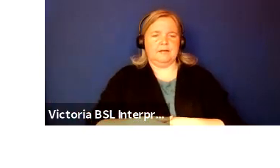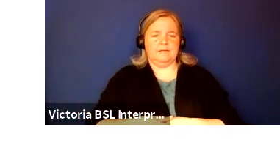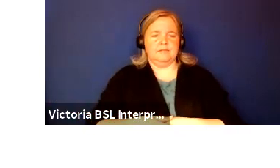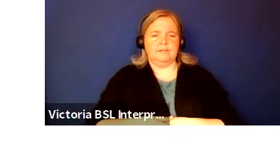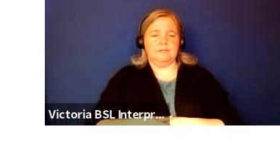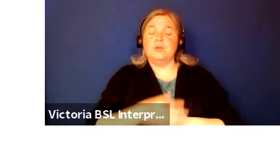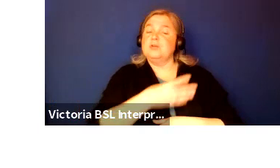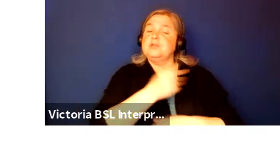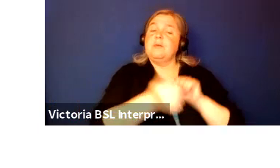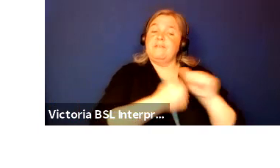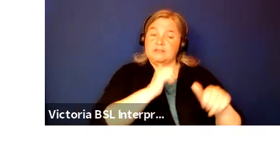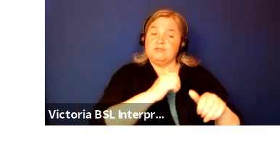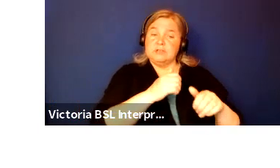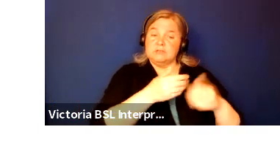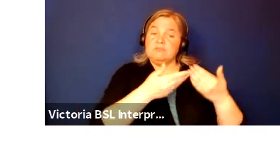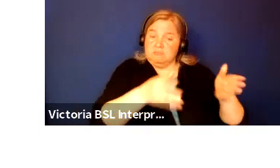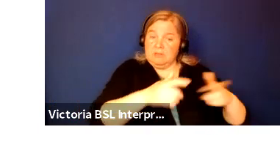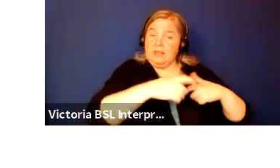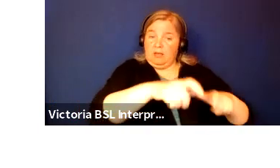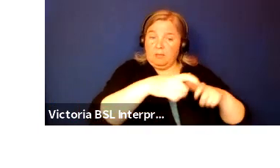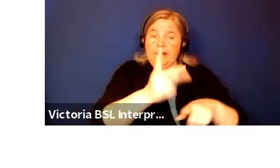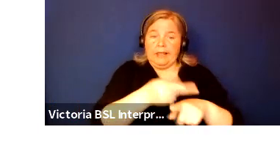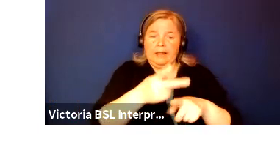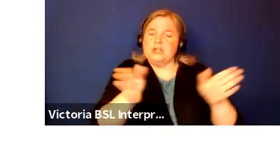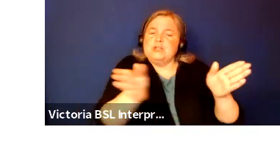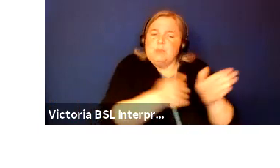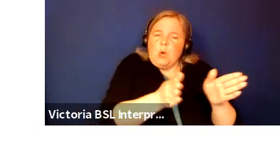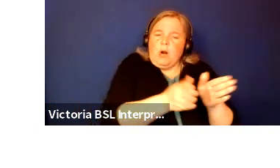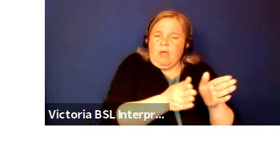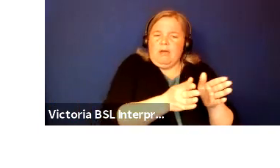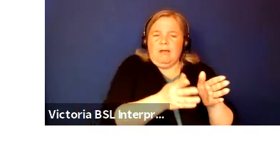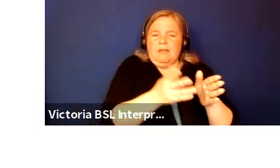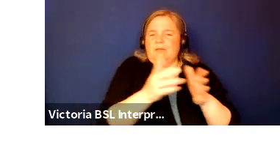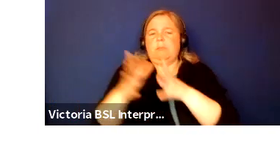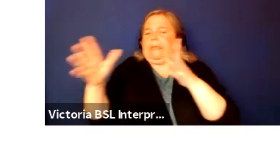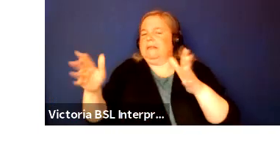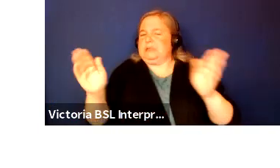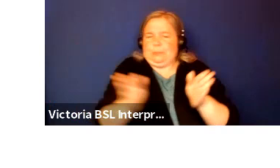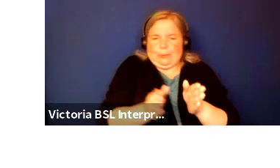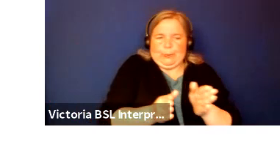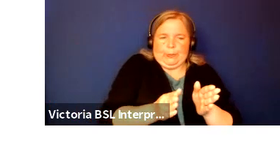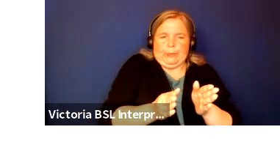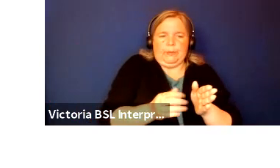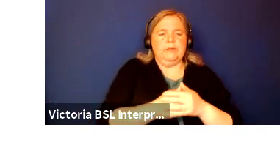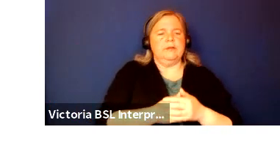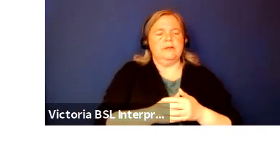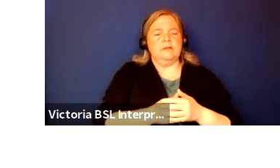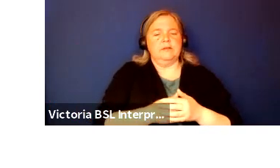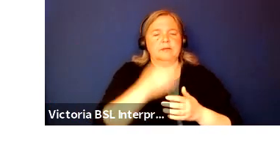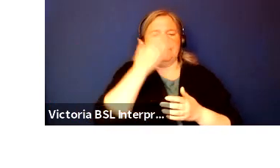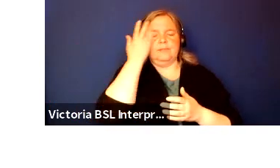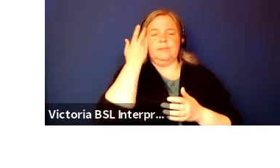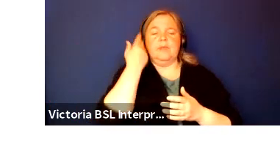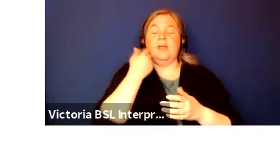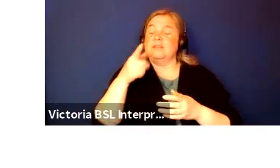their operations in the small access and those are not able to join, they get only 65 of